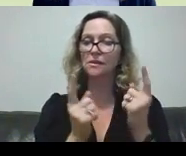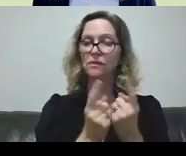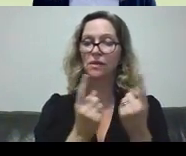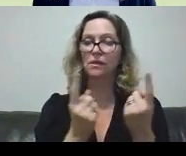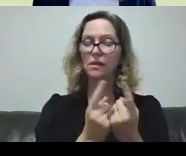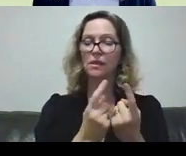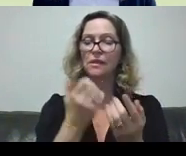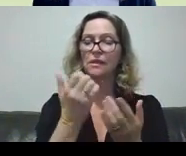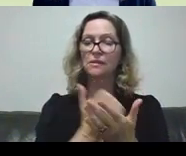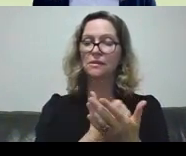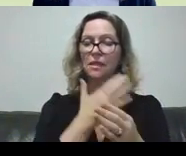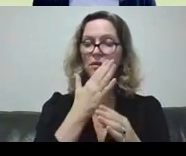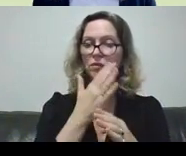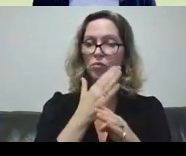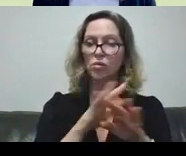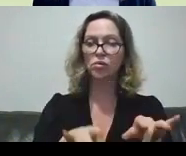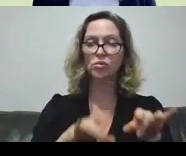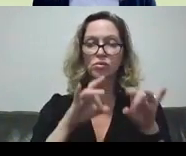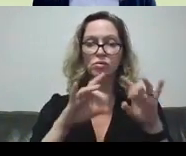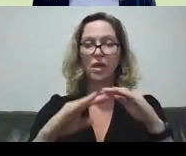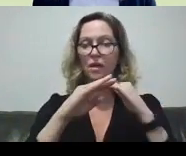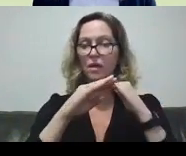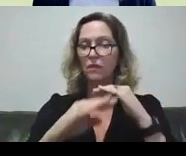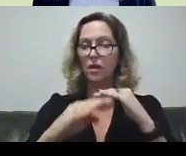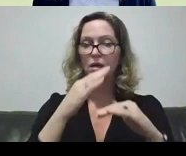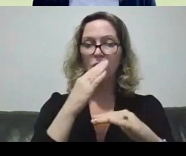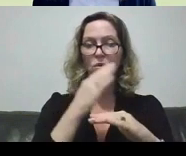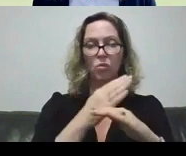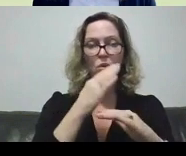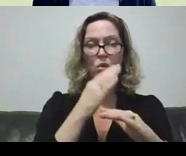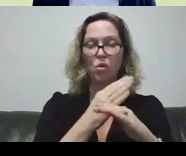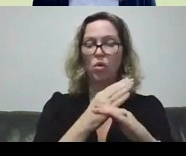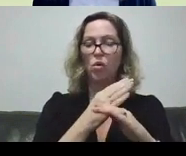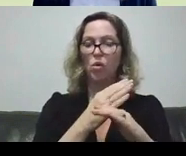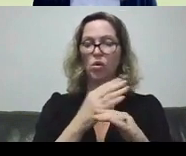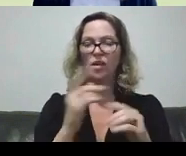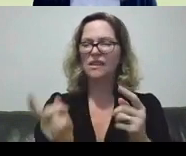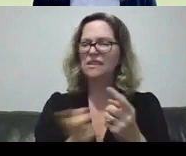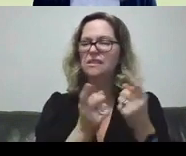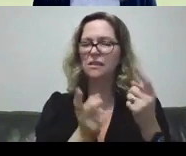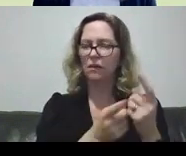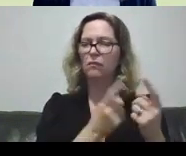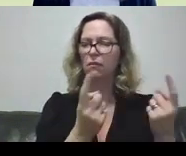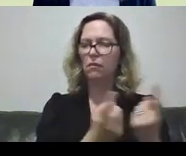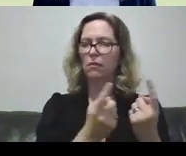Insurance Fair work issues etc, and of course every family situation is going